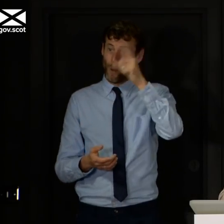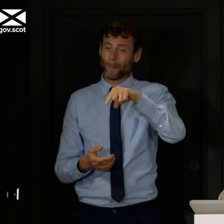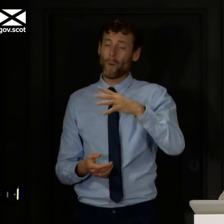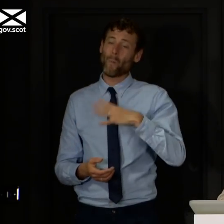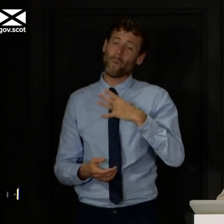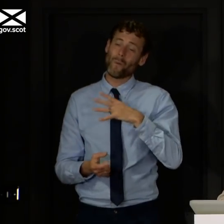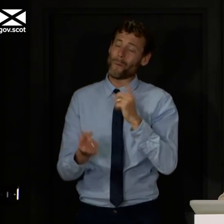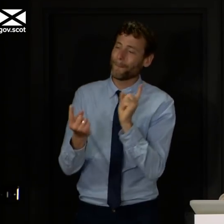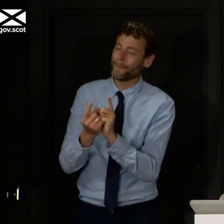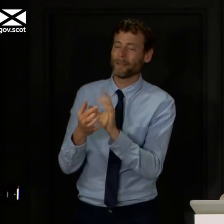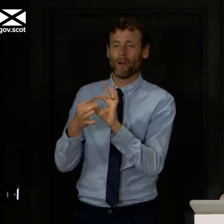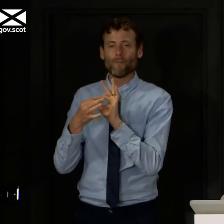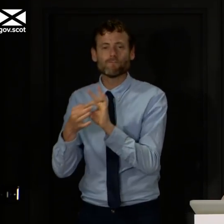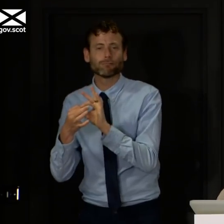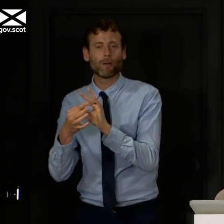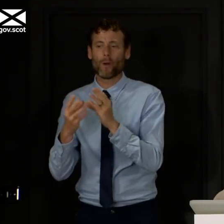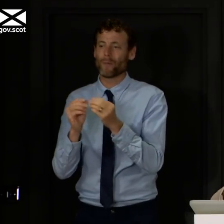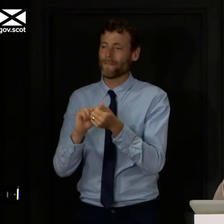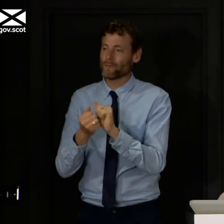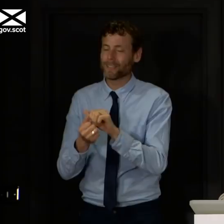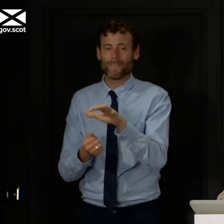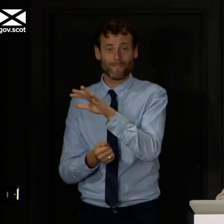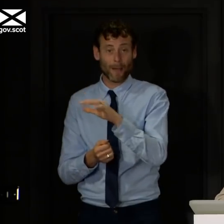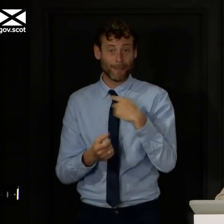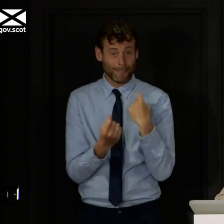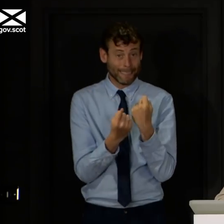and friends contact as well. And getting that balance right will continue to be important.